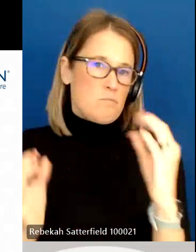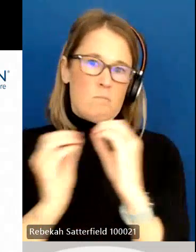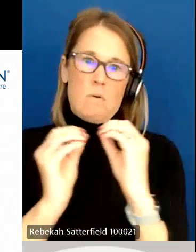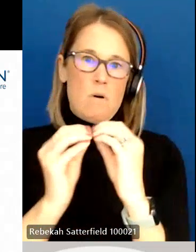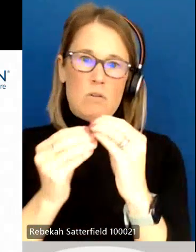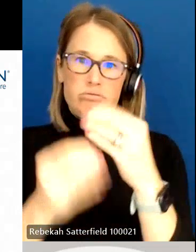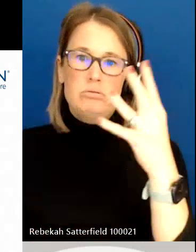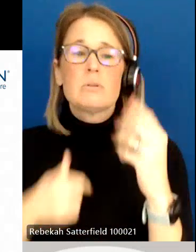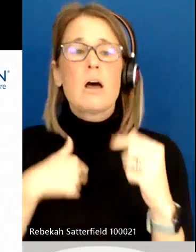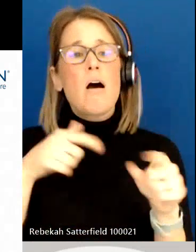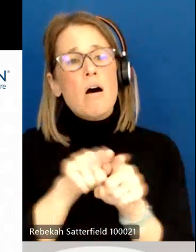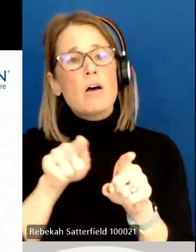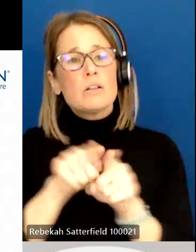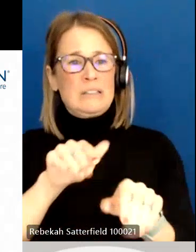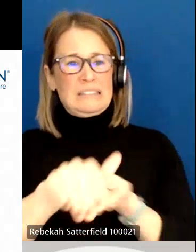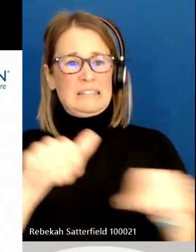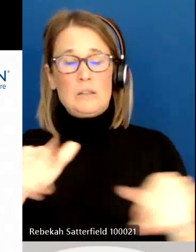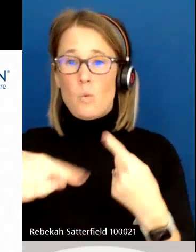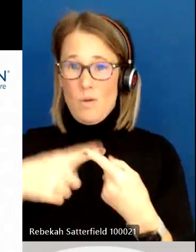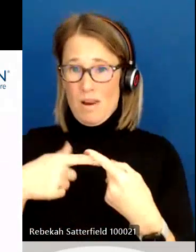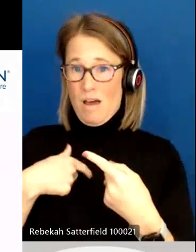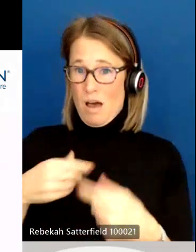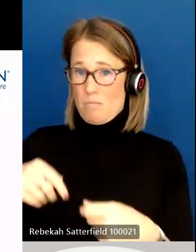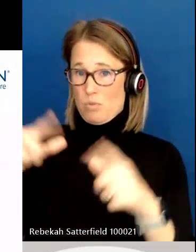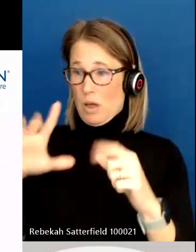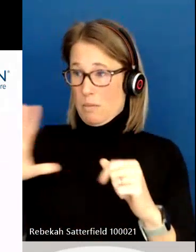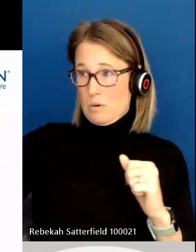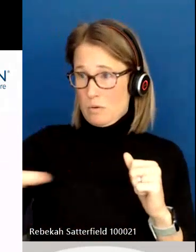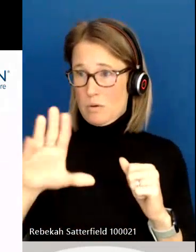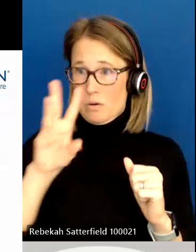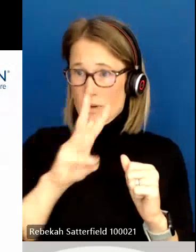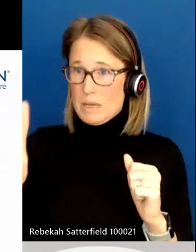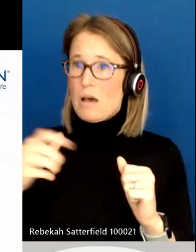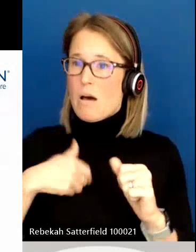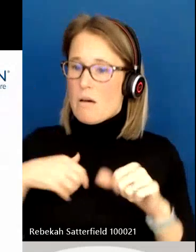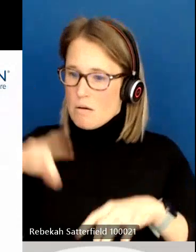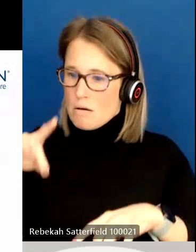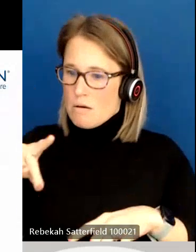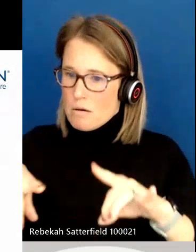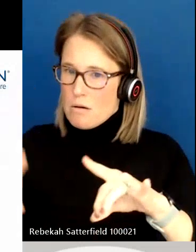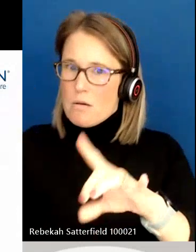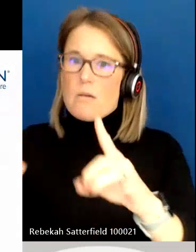give you a little heads up that when I went into some of the websites I found the complaint section